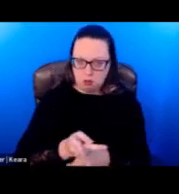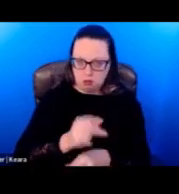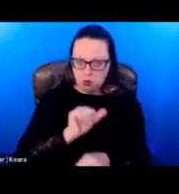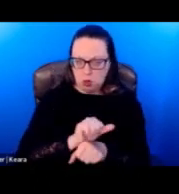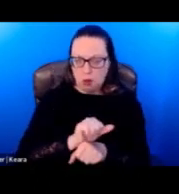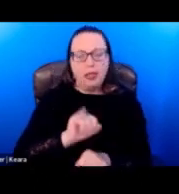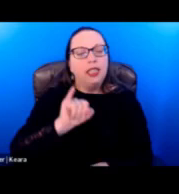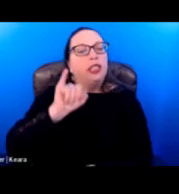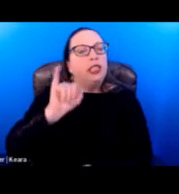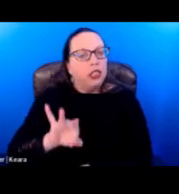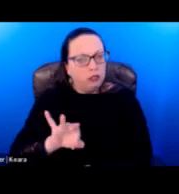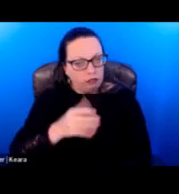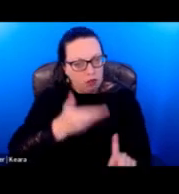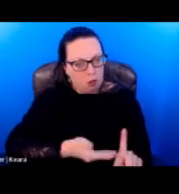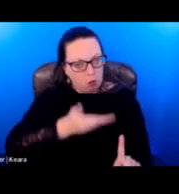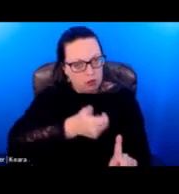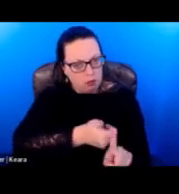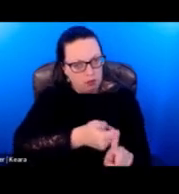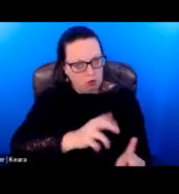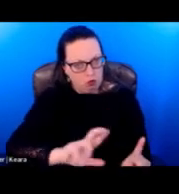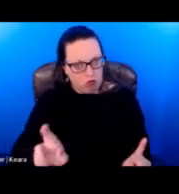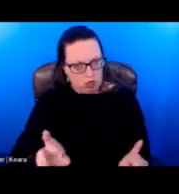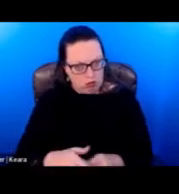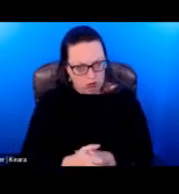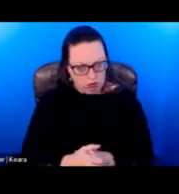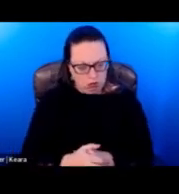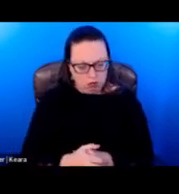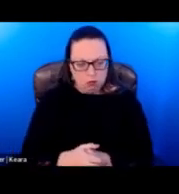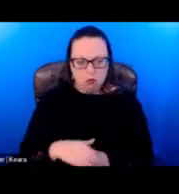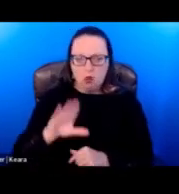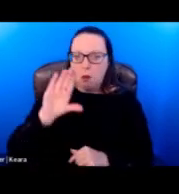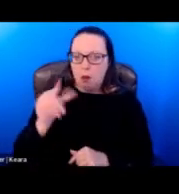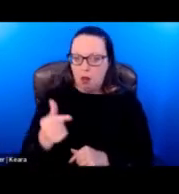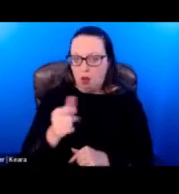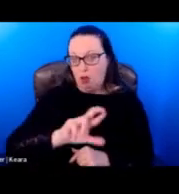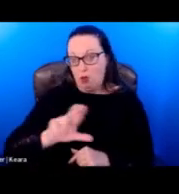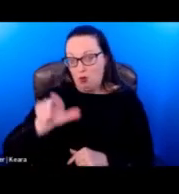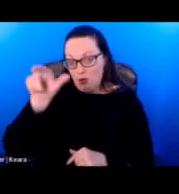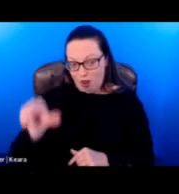ready. The blog on the right, which is Assessing Brain Injury Needs - While Keeping the Job